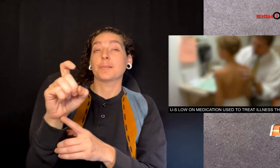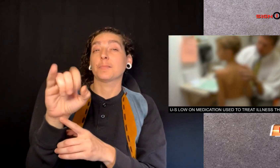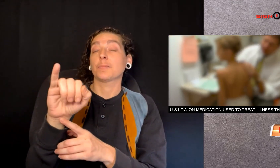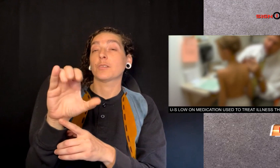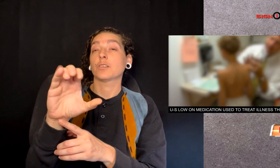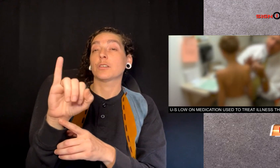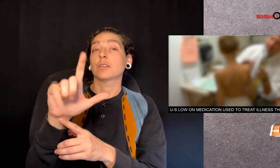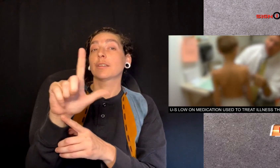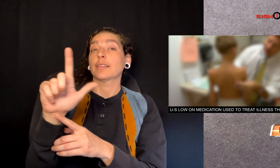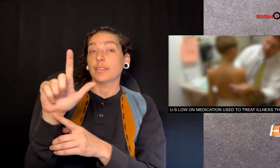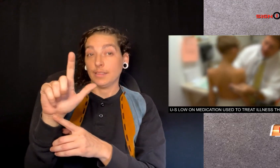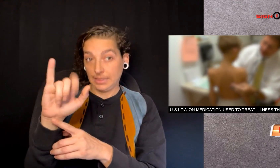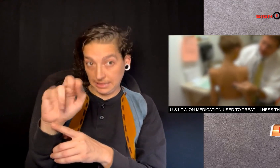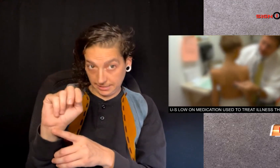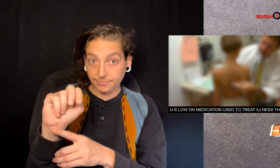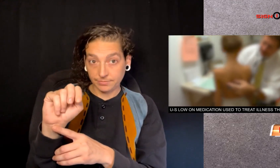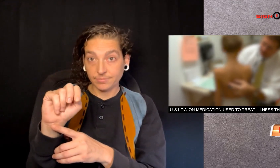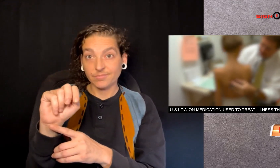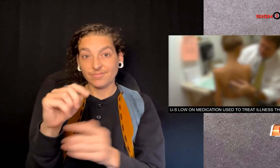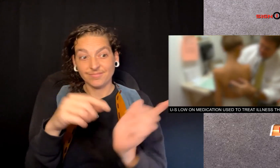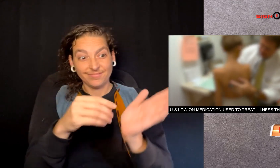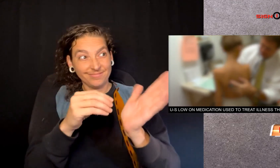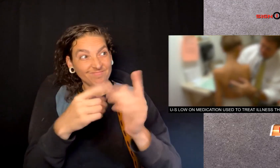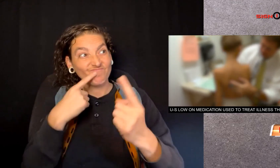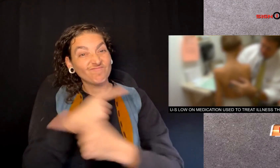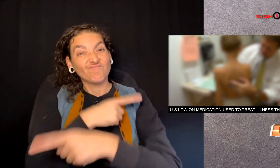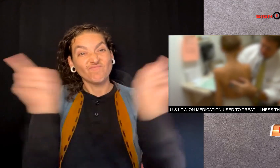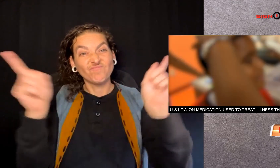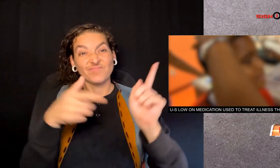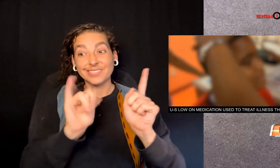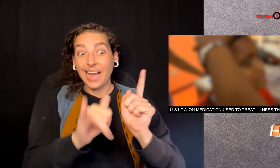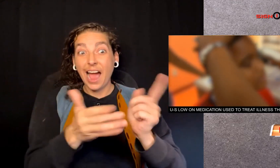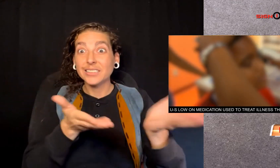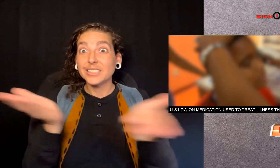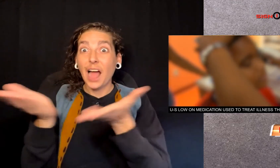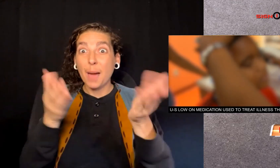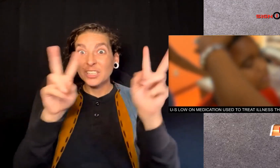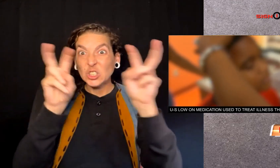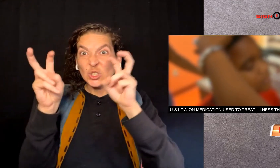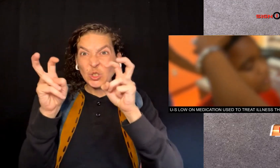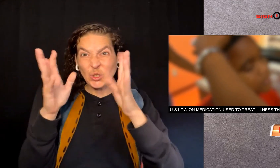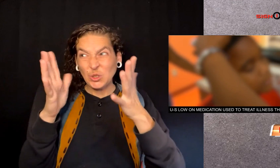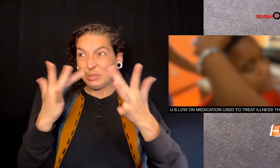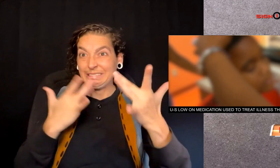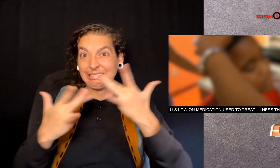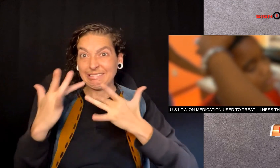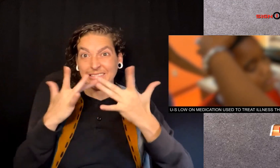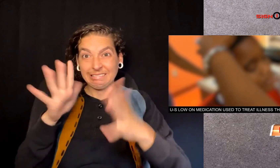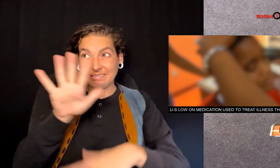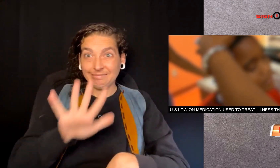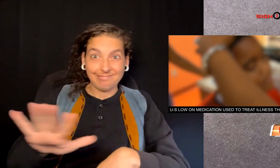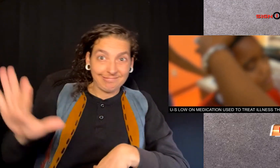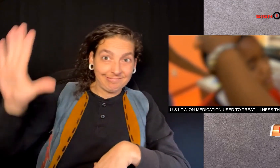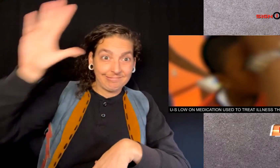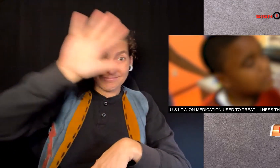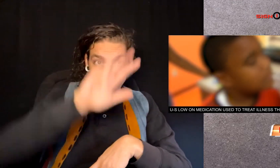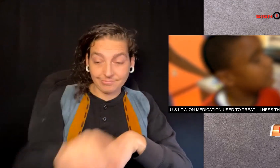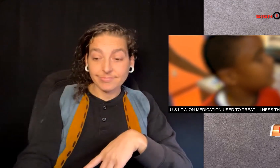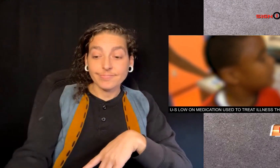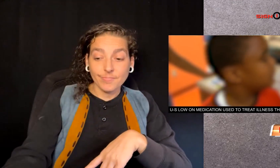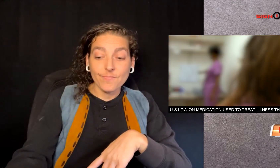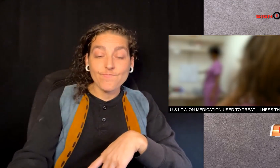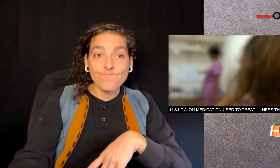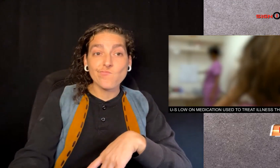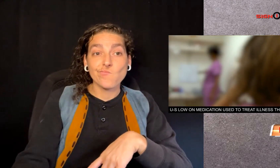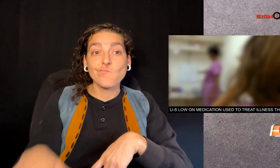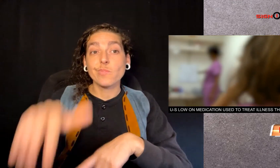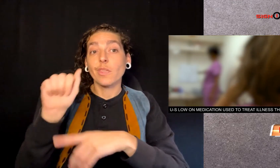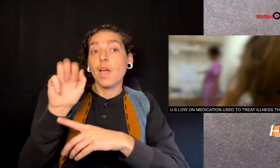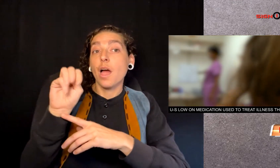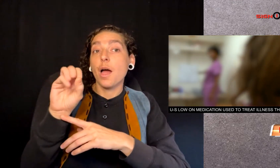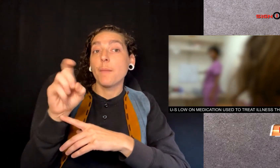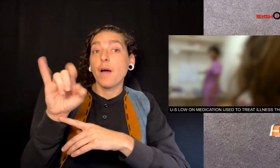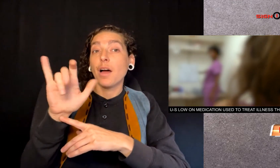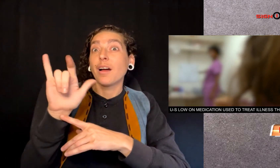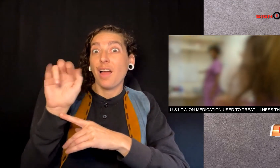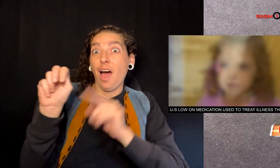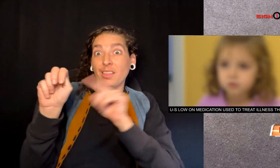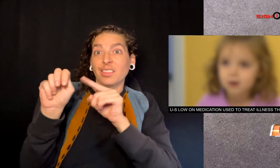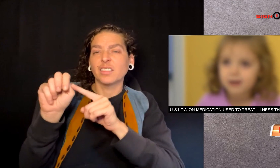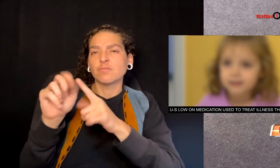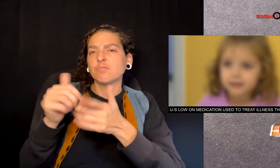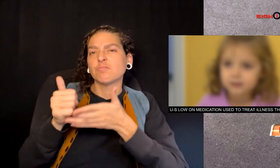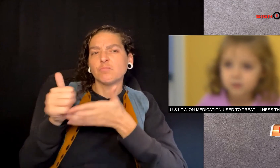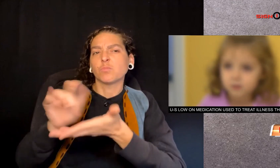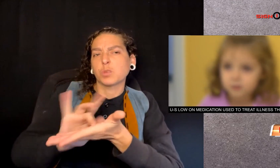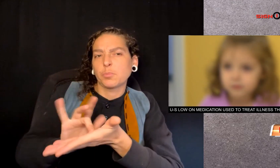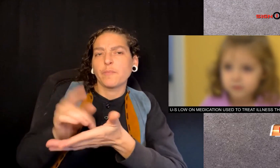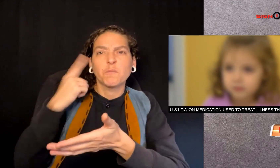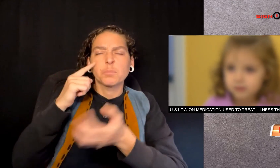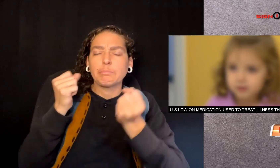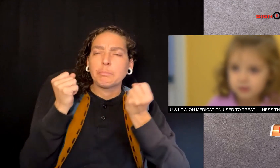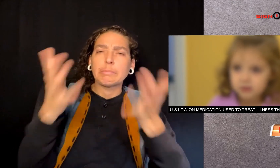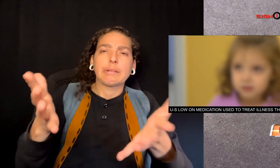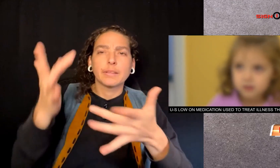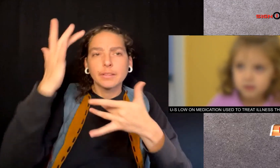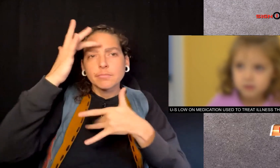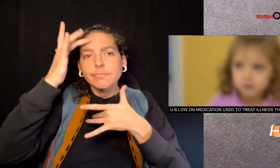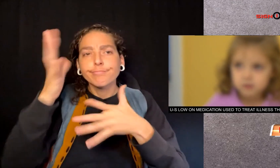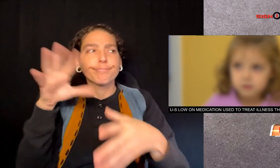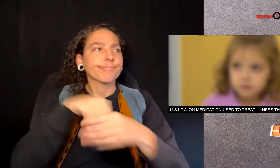amoxicillin are reportedly reporting supply issues nationwide amoxicillin is prescribed